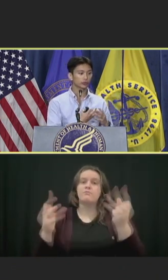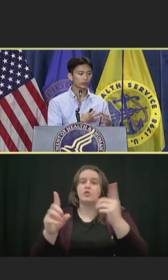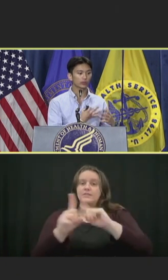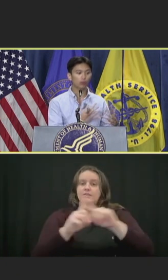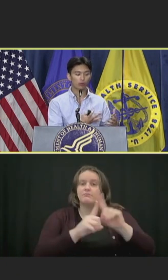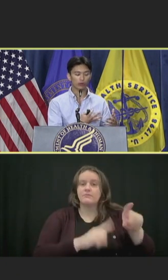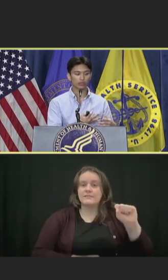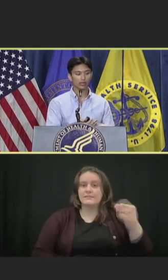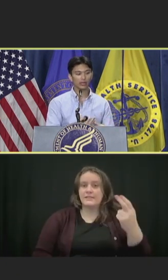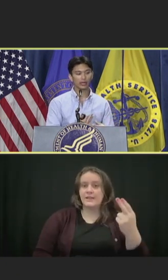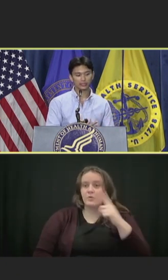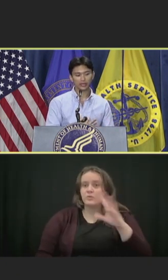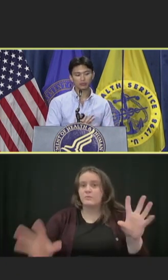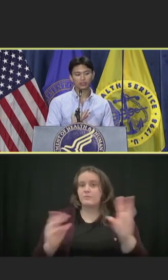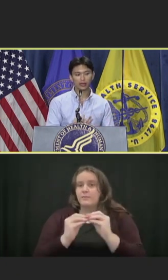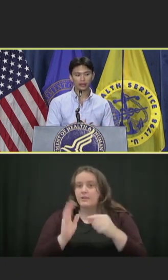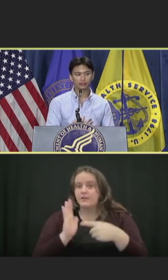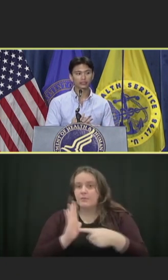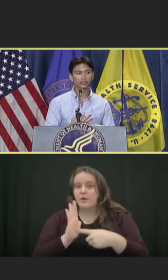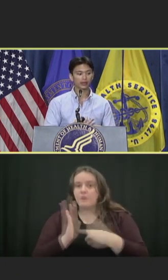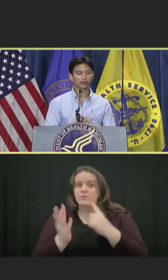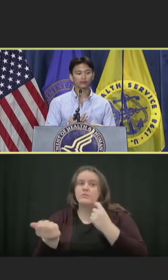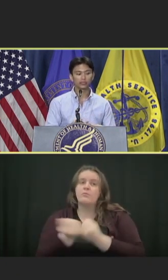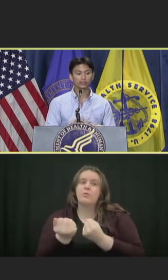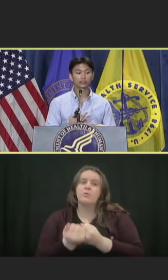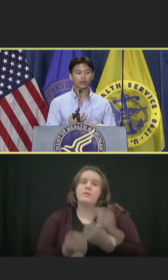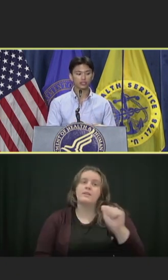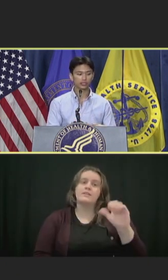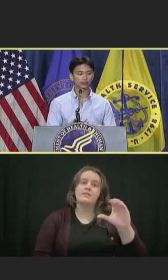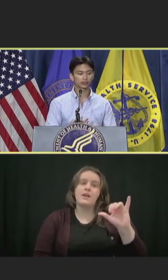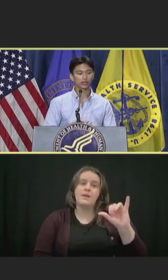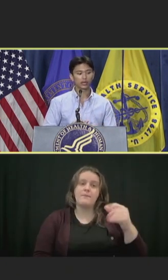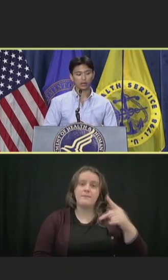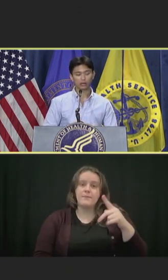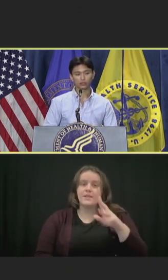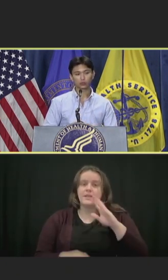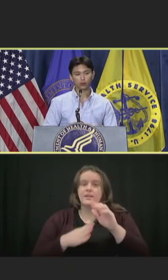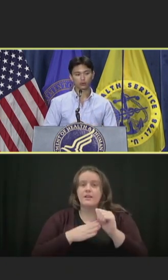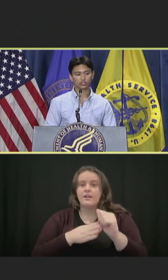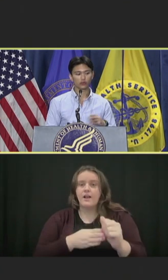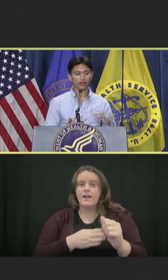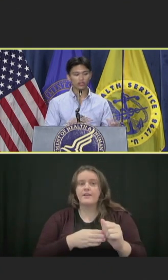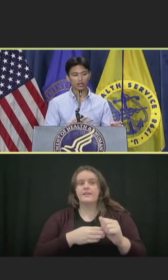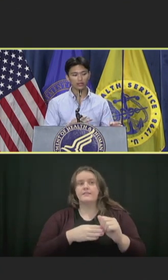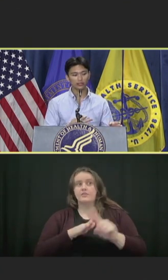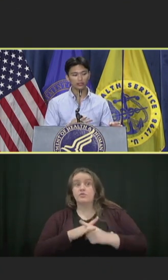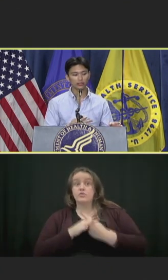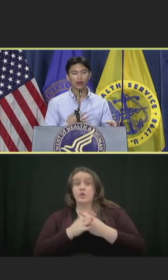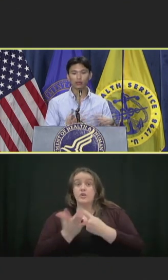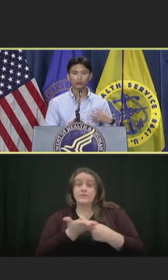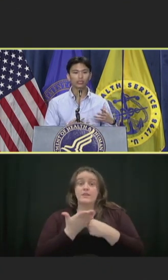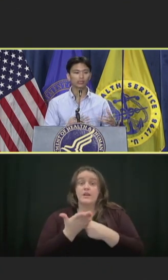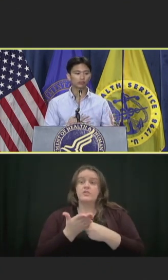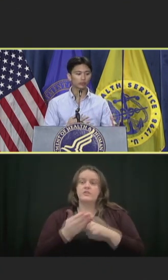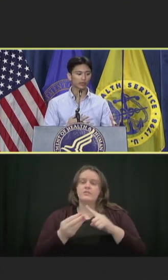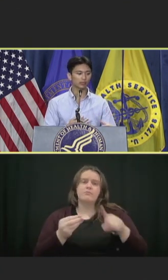support ACIP guidance and convene discussions towards strategizing, how can we implement